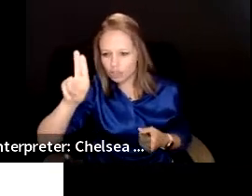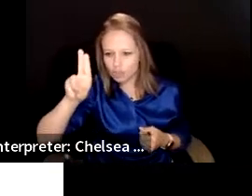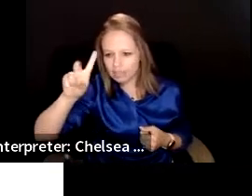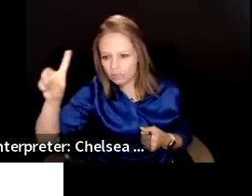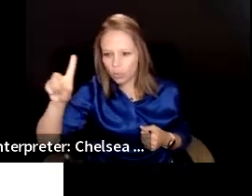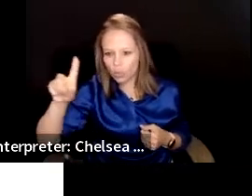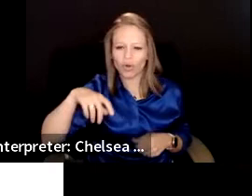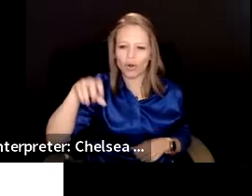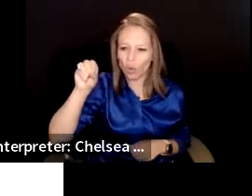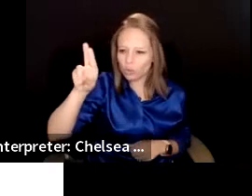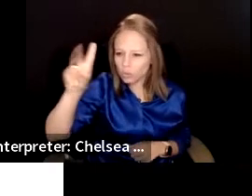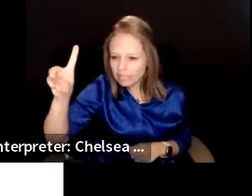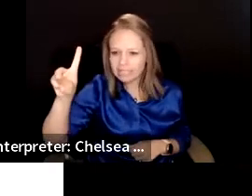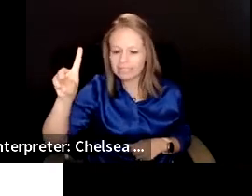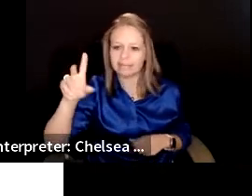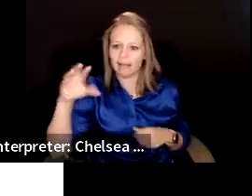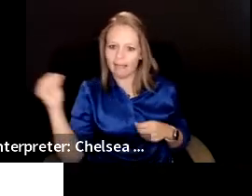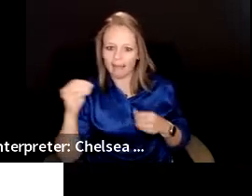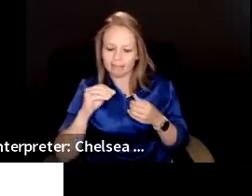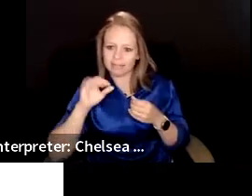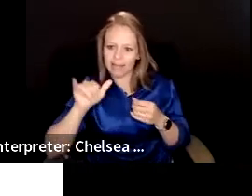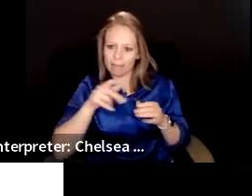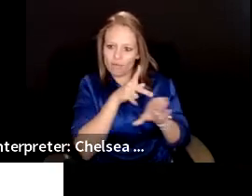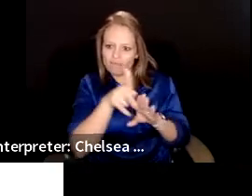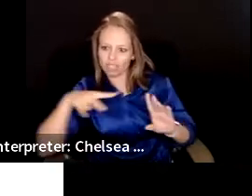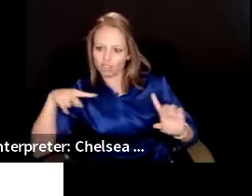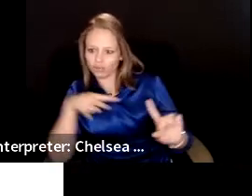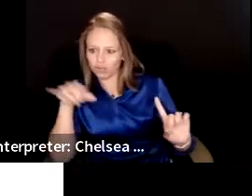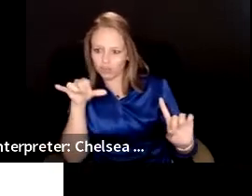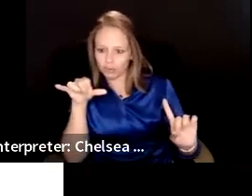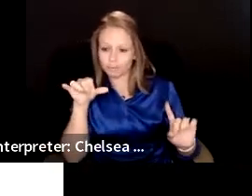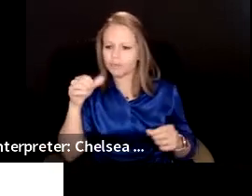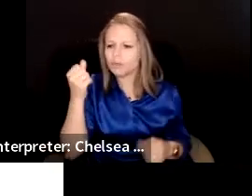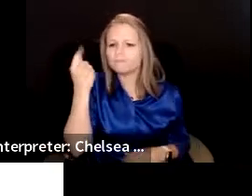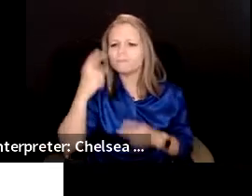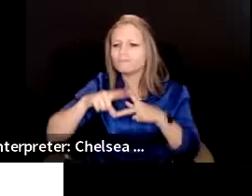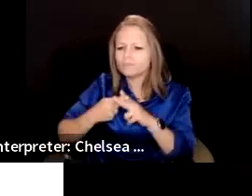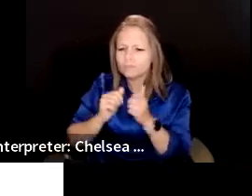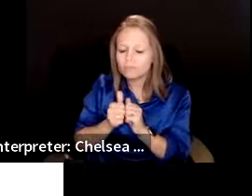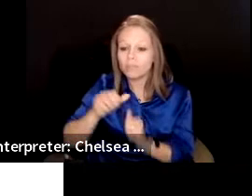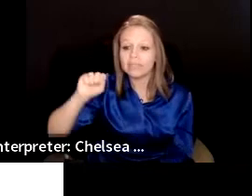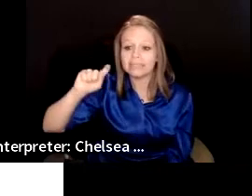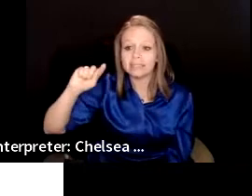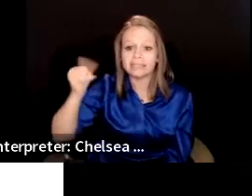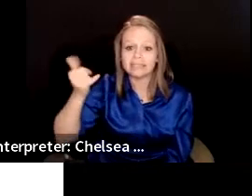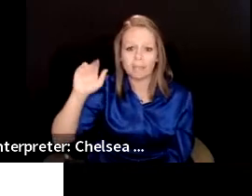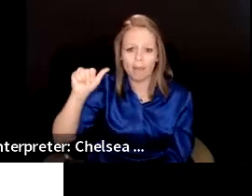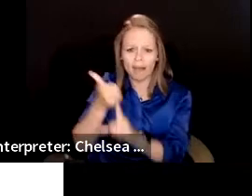stigma. What is stigma. Stigma is a mark of disgrace associated with a particular circumstance, quality, or person.